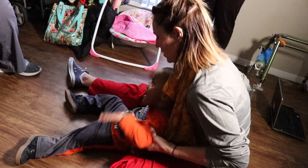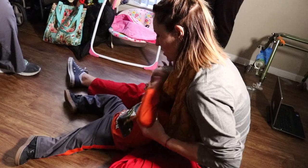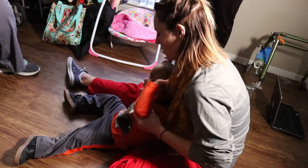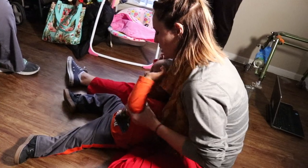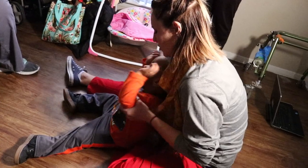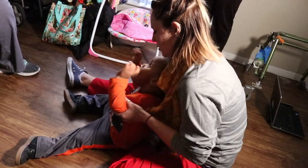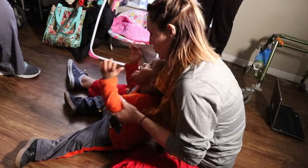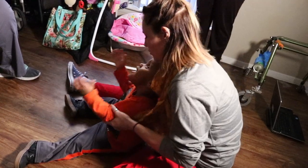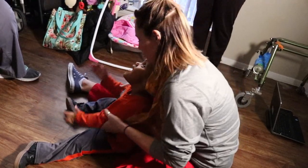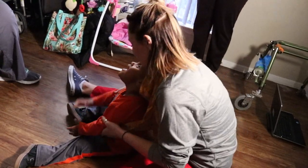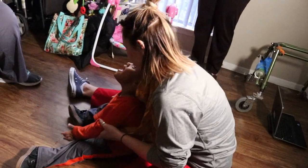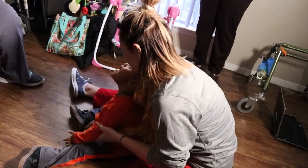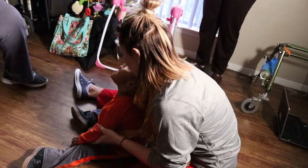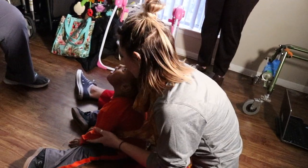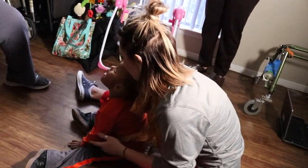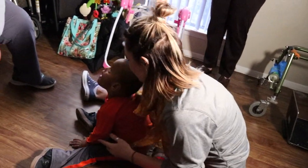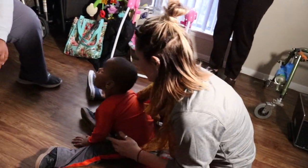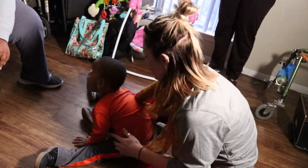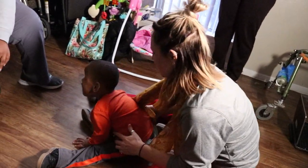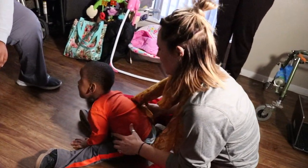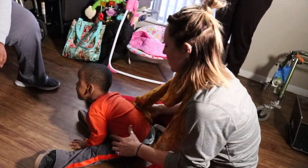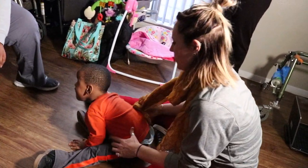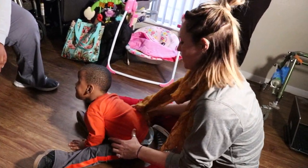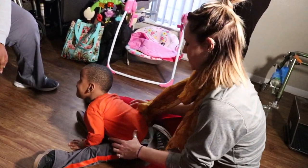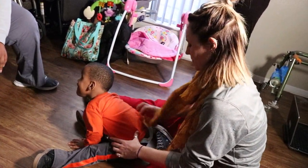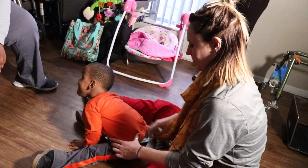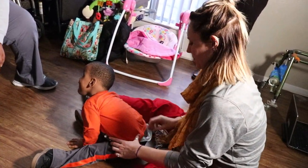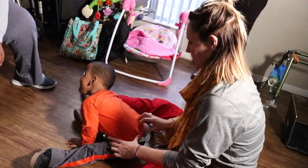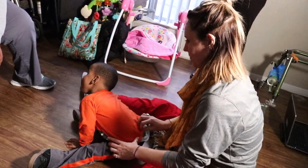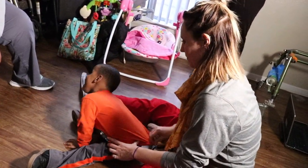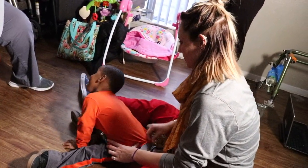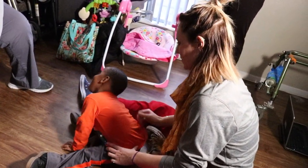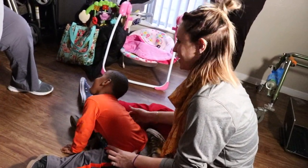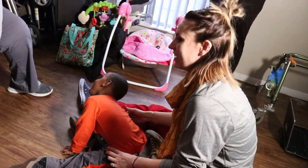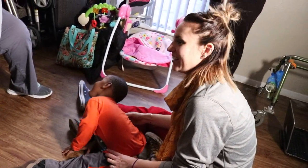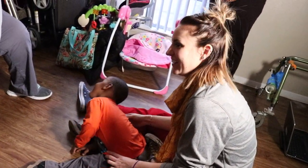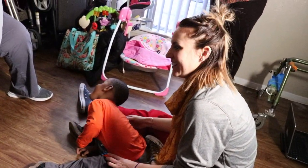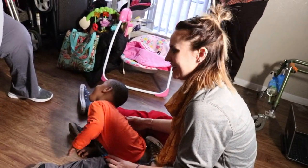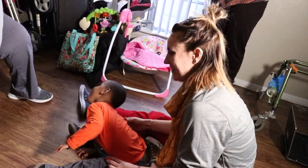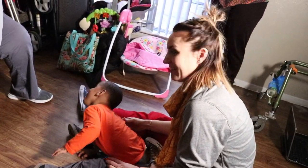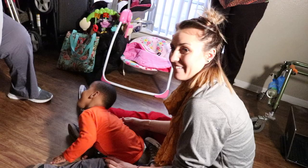Gwenn-Does he recognize people visually? No.